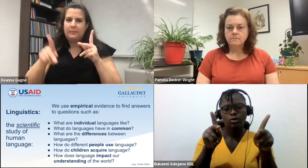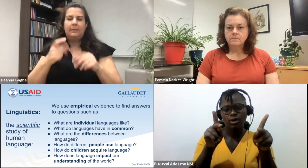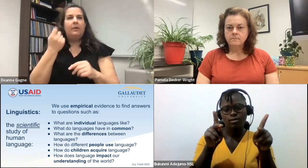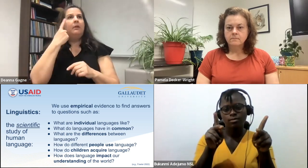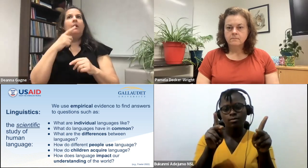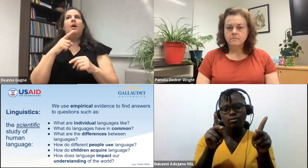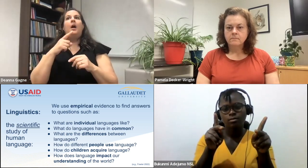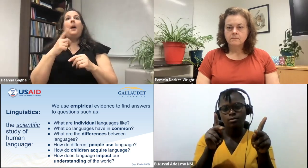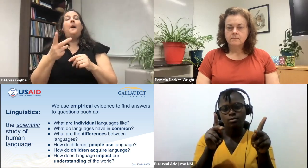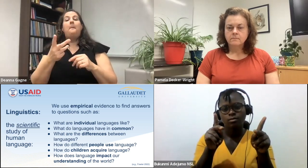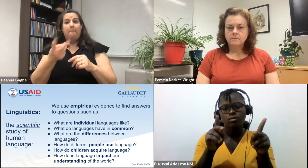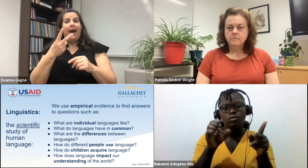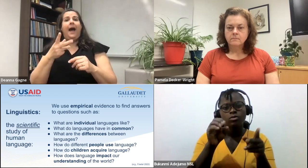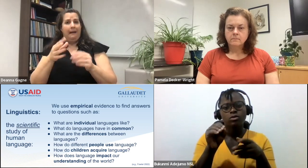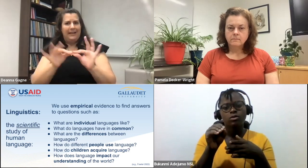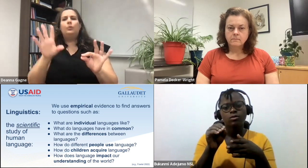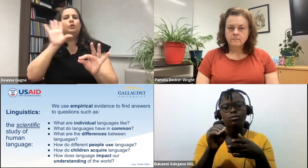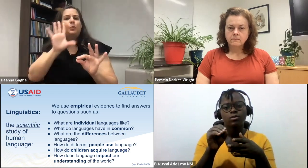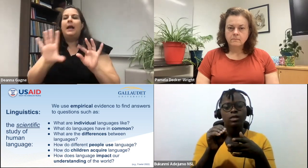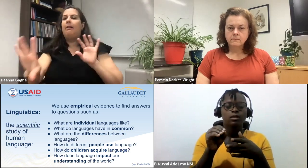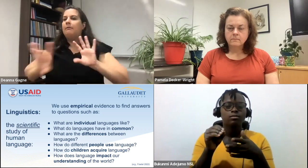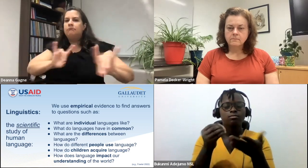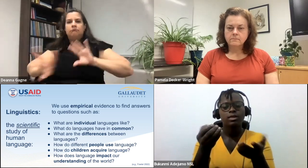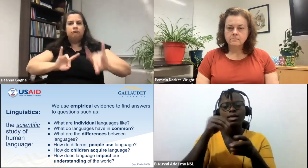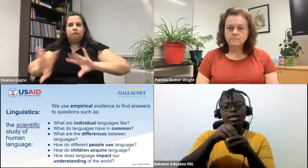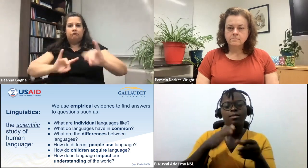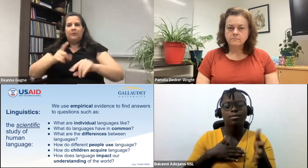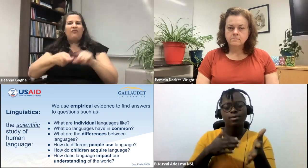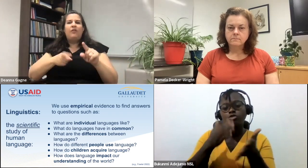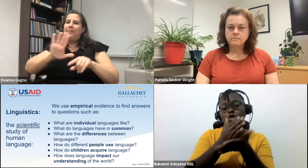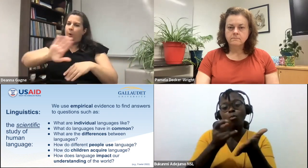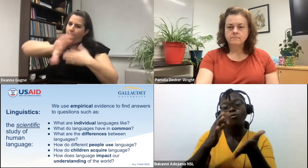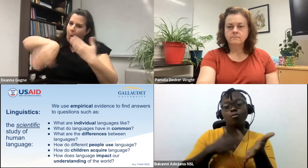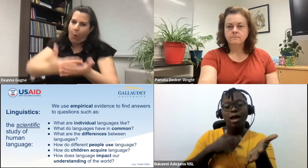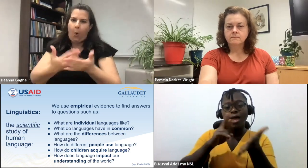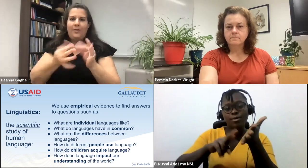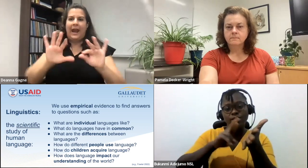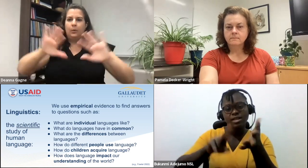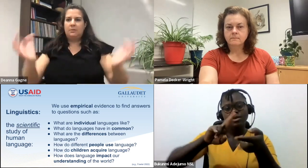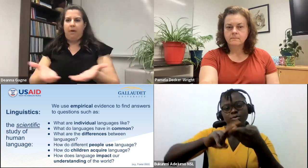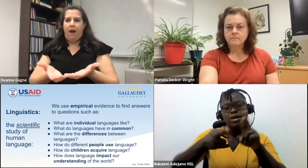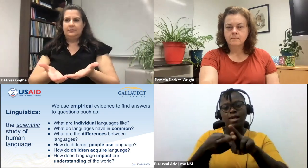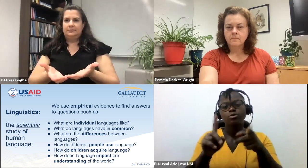and one thing that I often mentioned to others is that bilinguals will acquire the languages